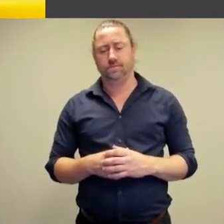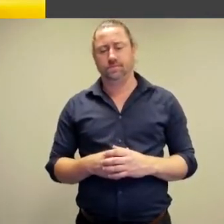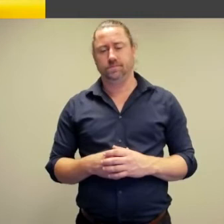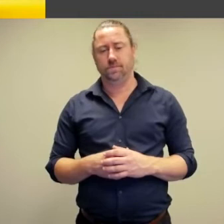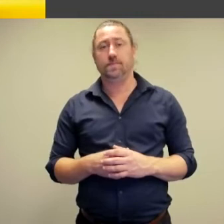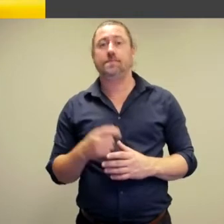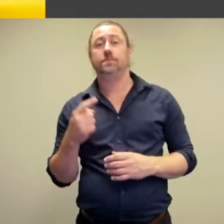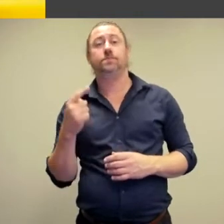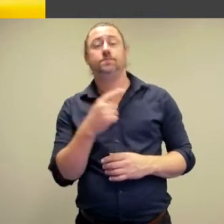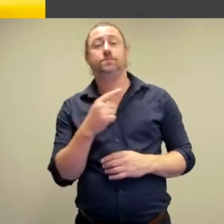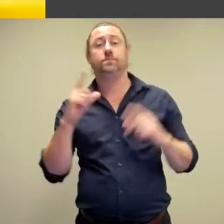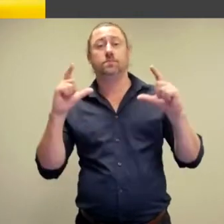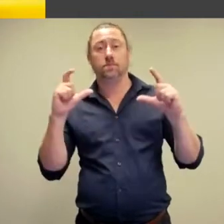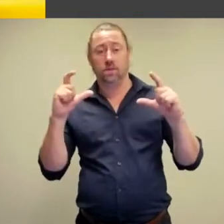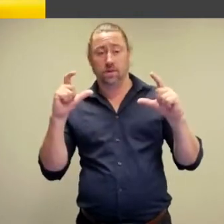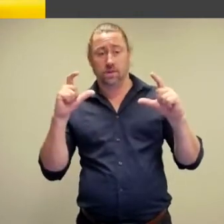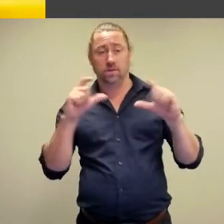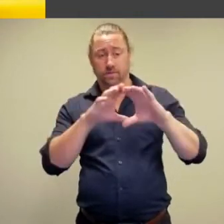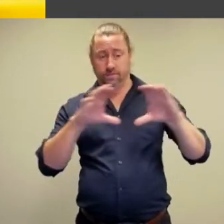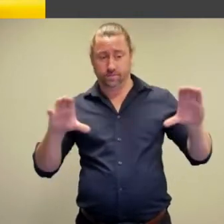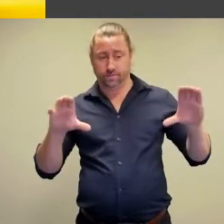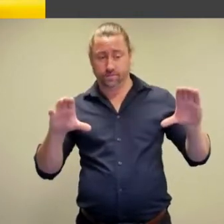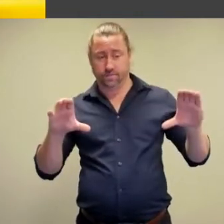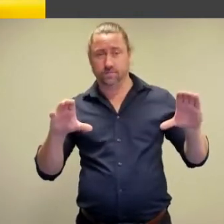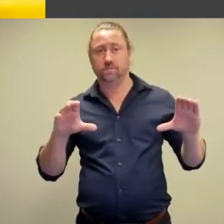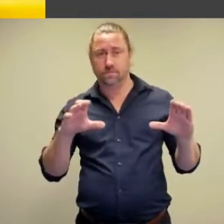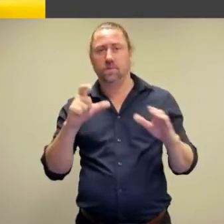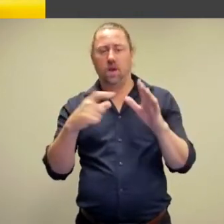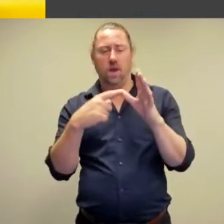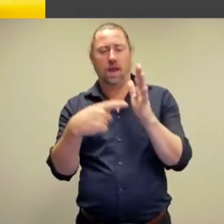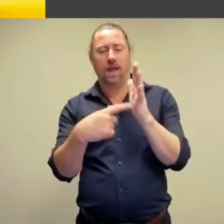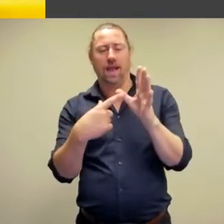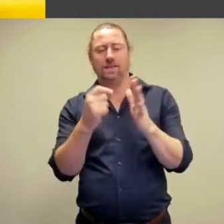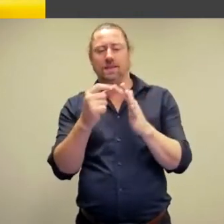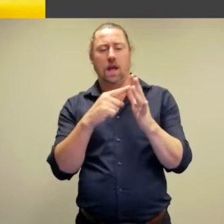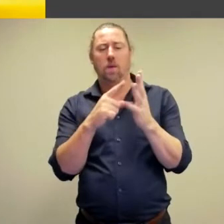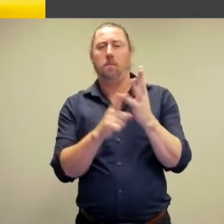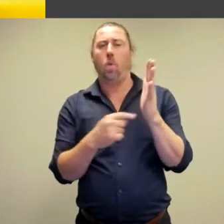This work, Tapitapultas or